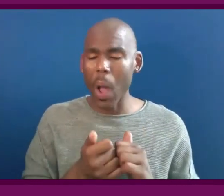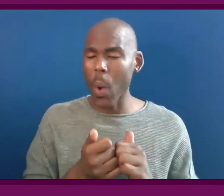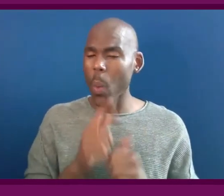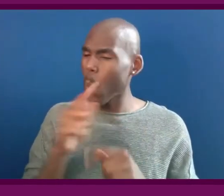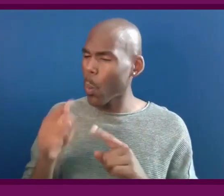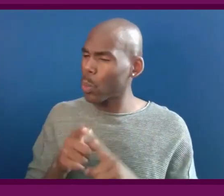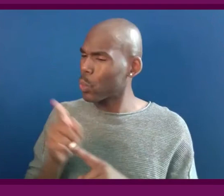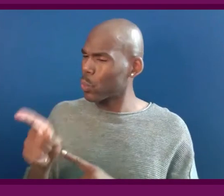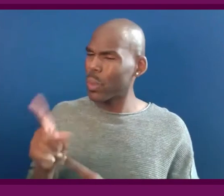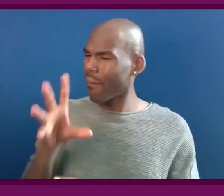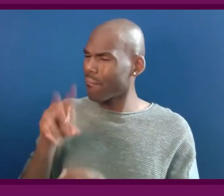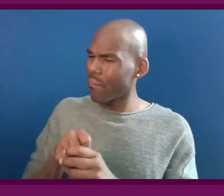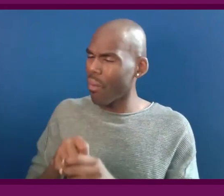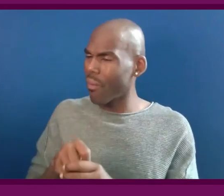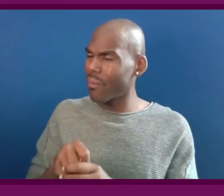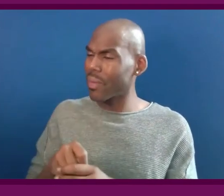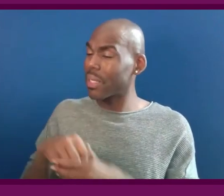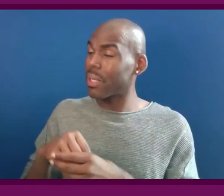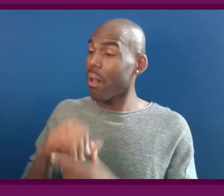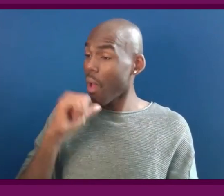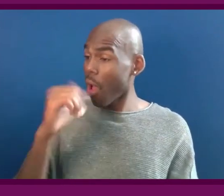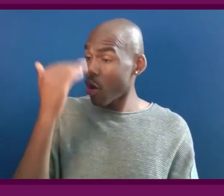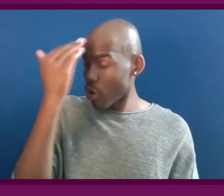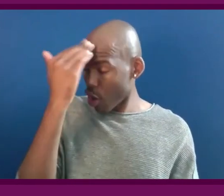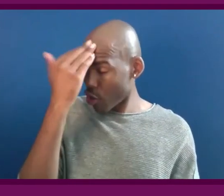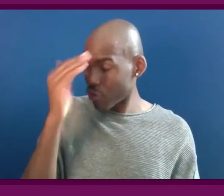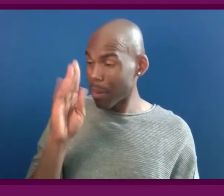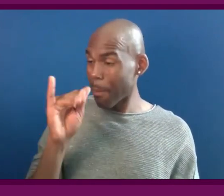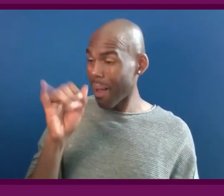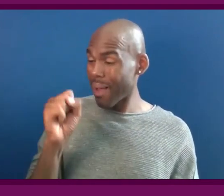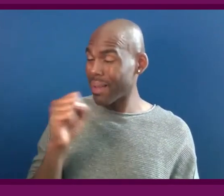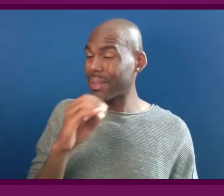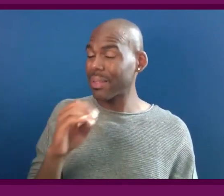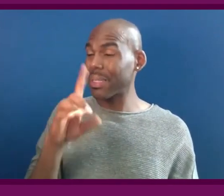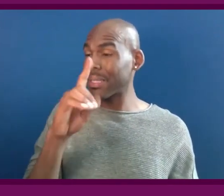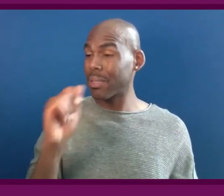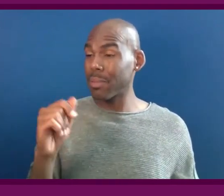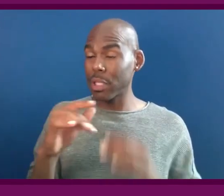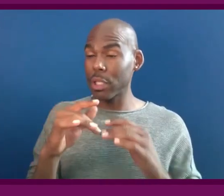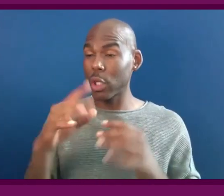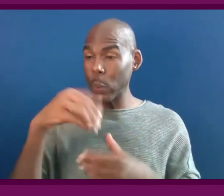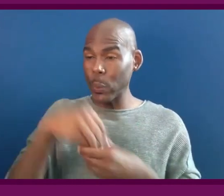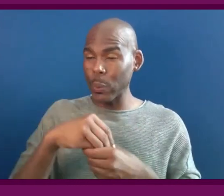involved in unconscious bias and disability inclusion space?